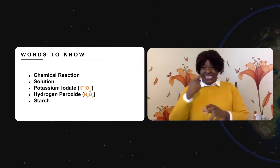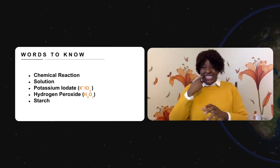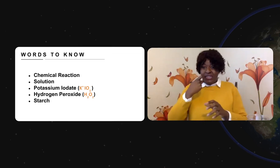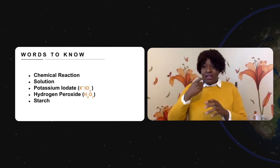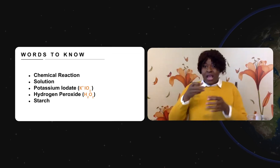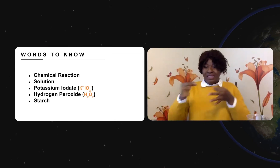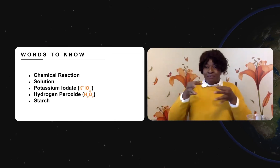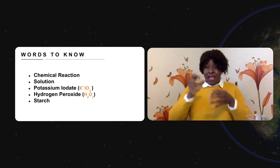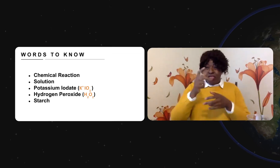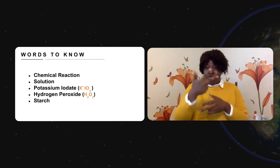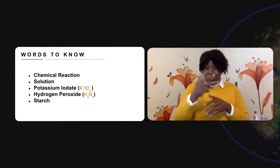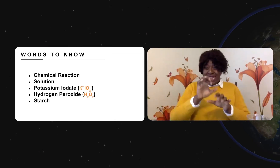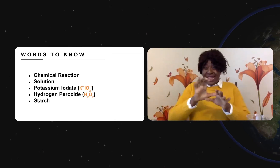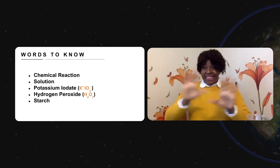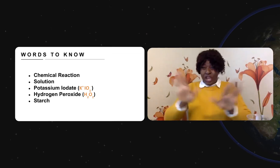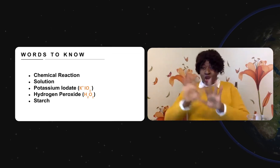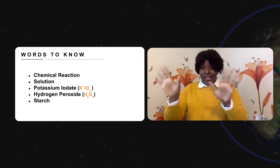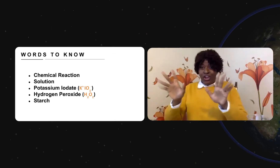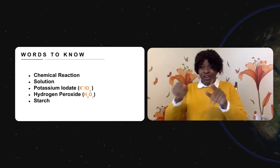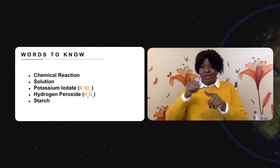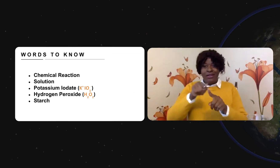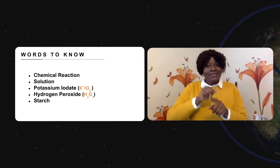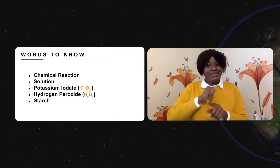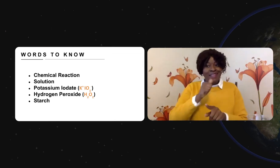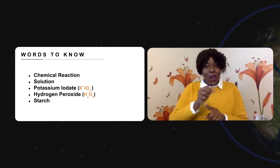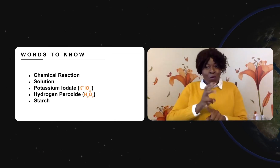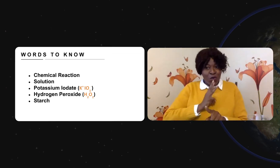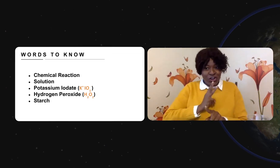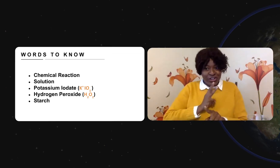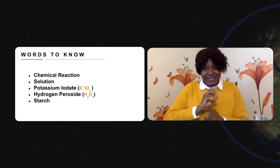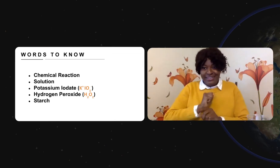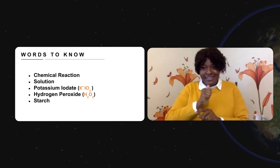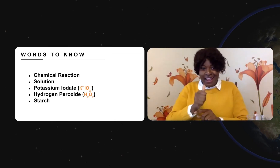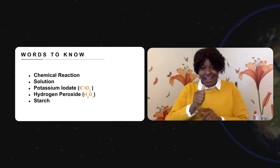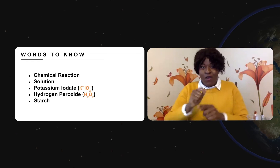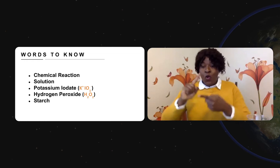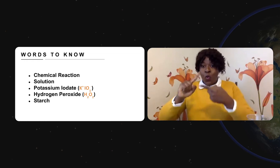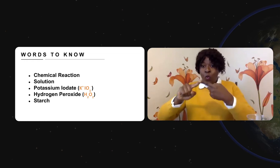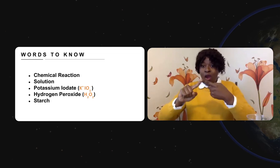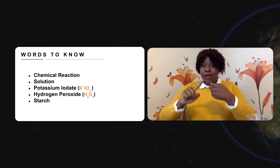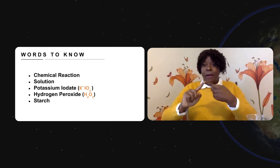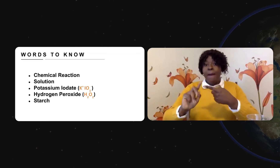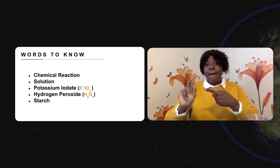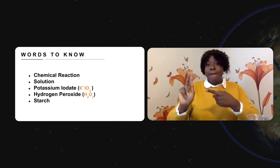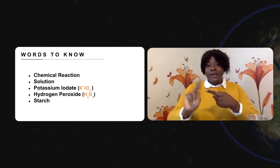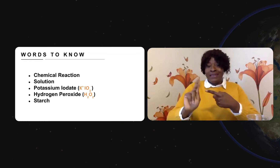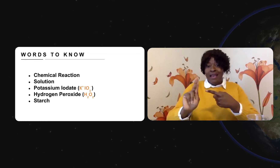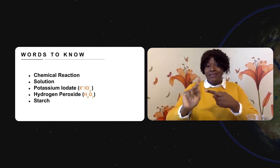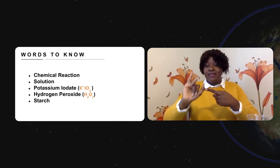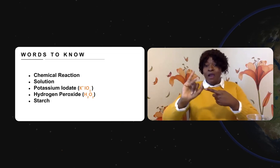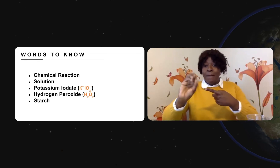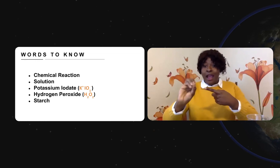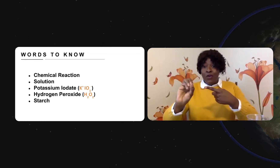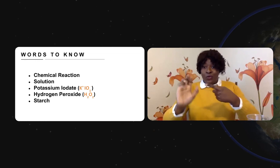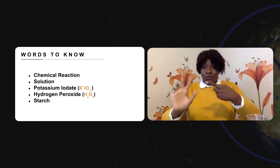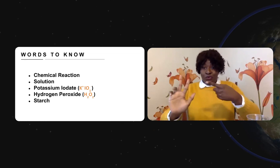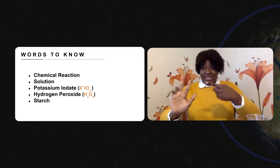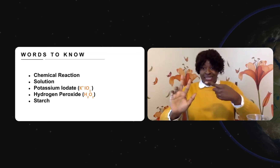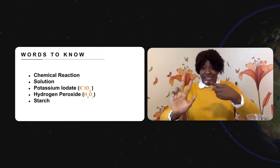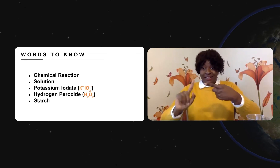You see the chemical makeup?